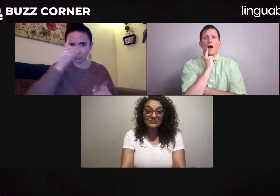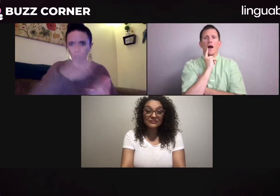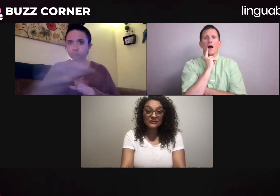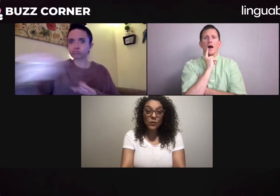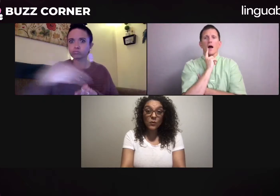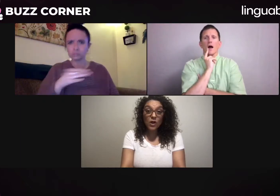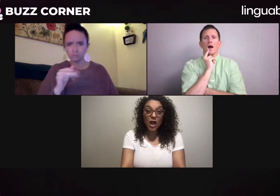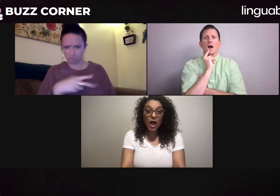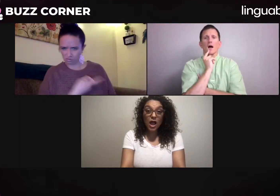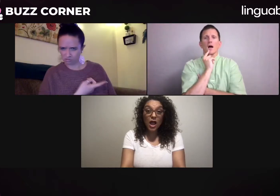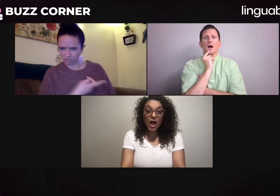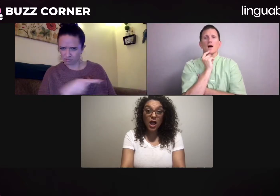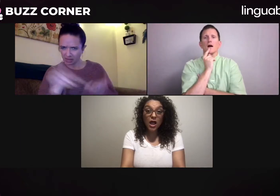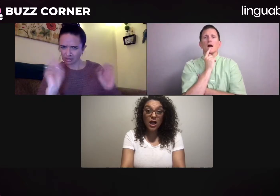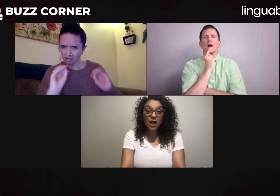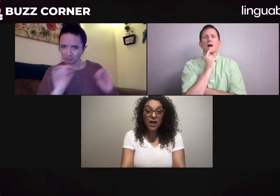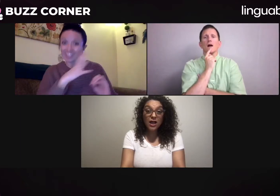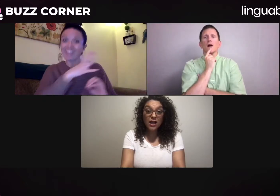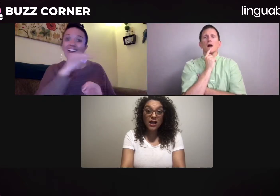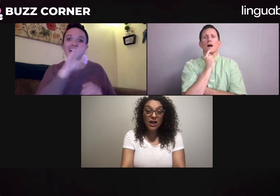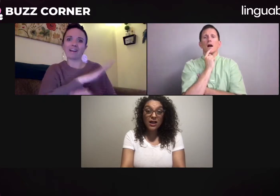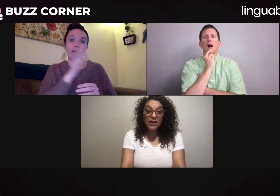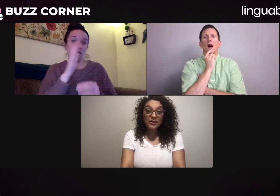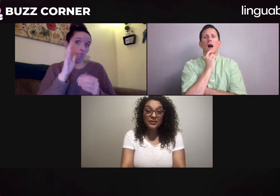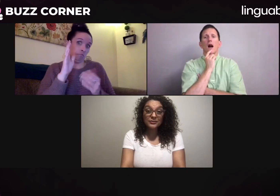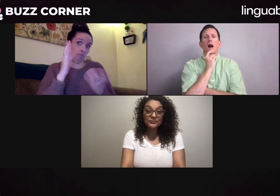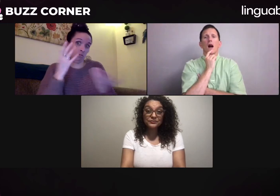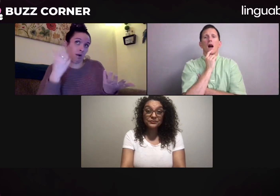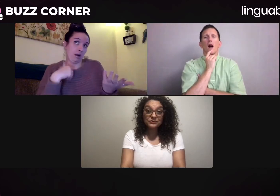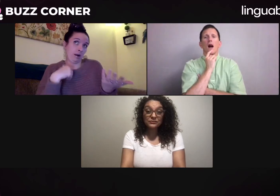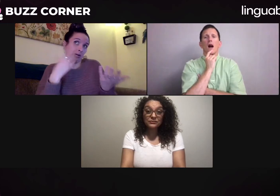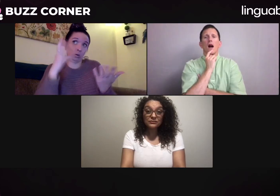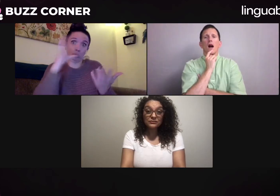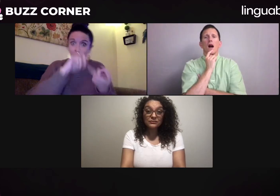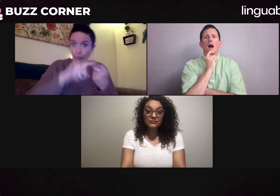and all the backstage areas for free with that VIP sign.